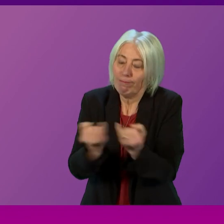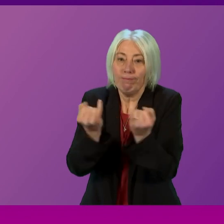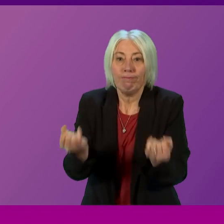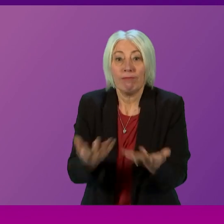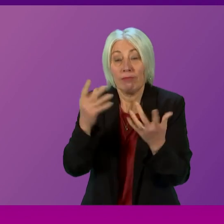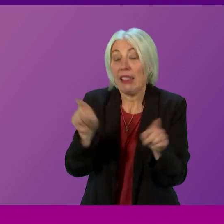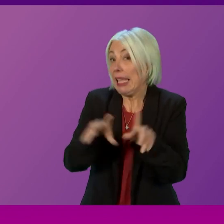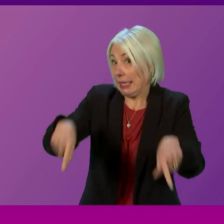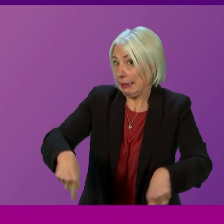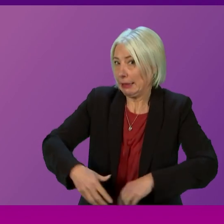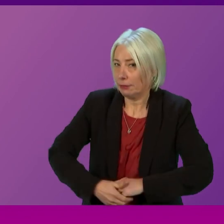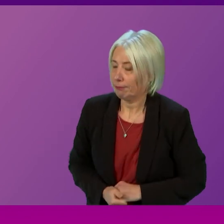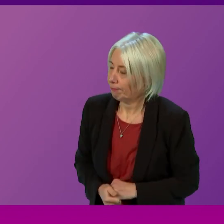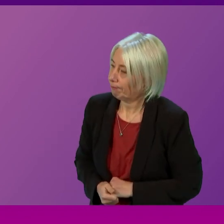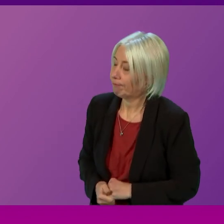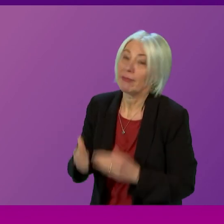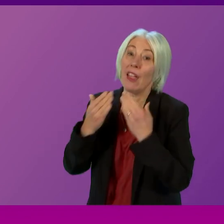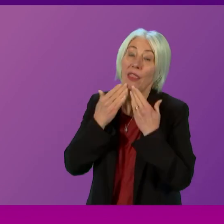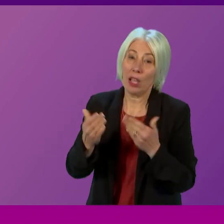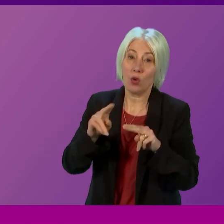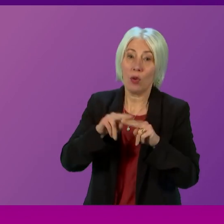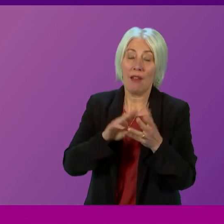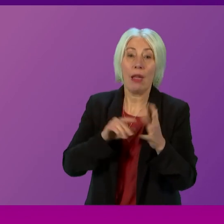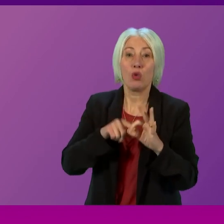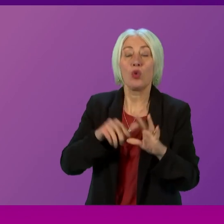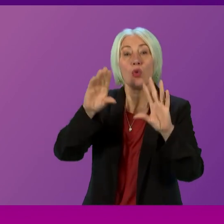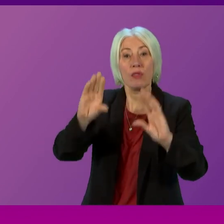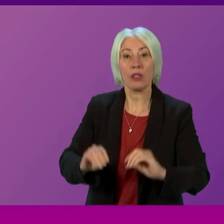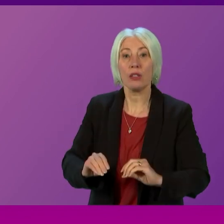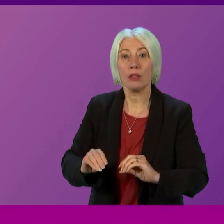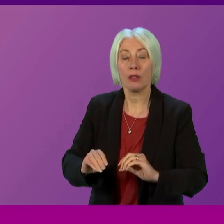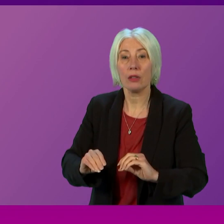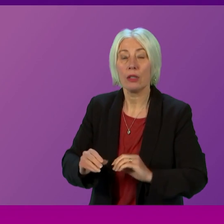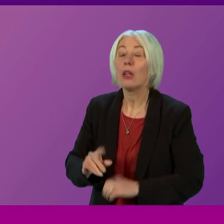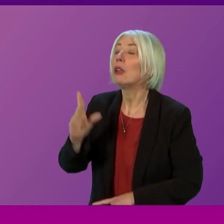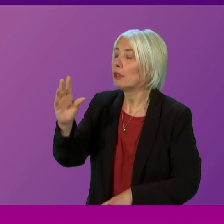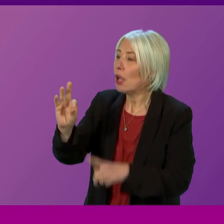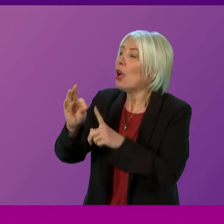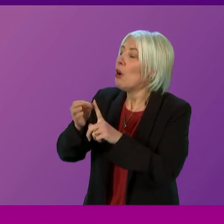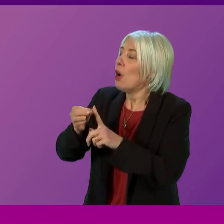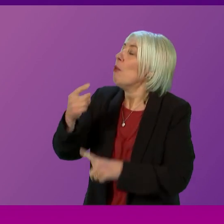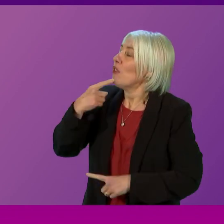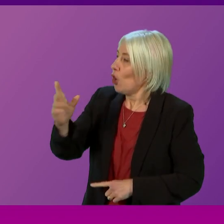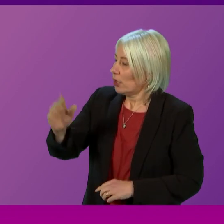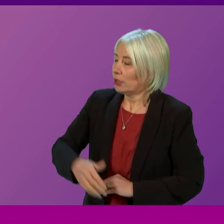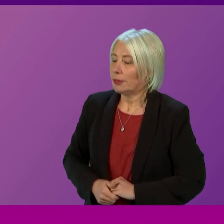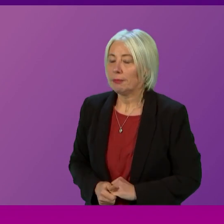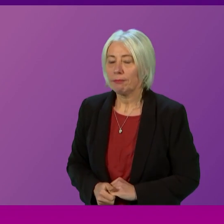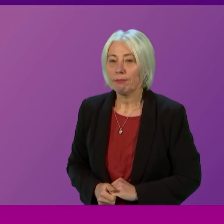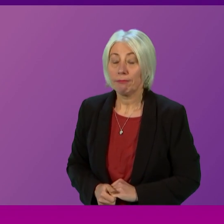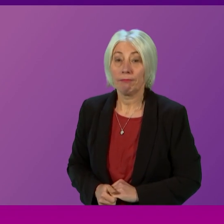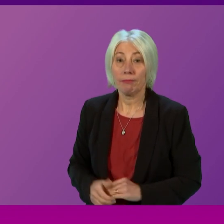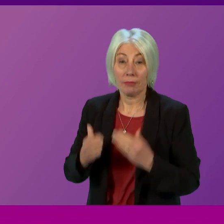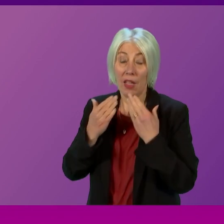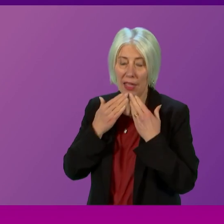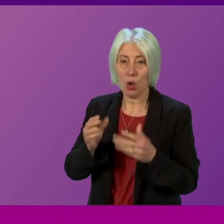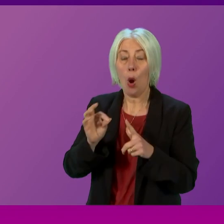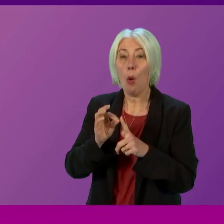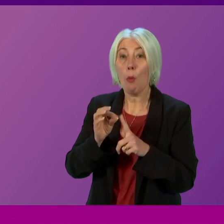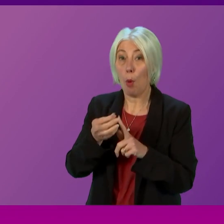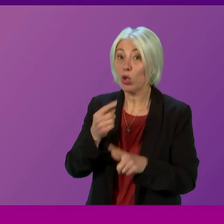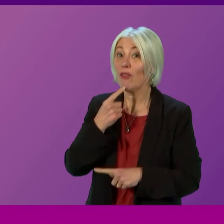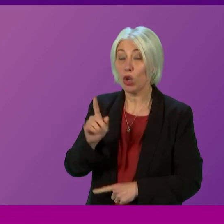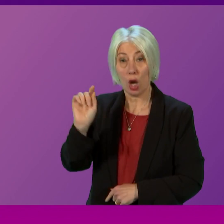On a point of order, Presiding Officer. In the past, you have